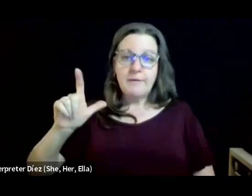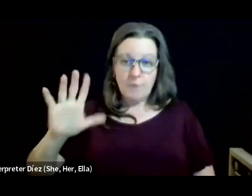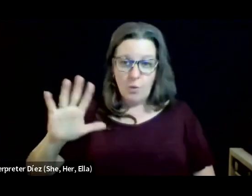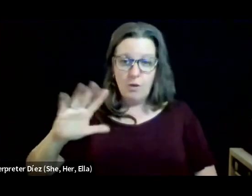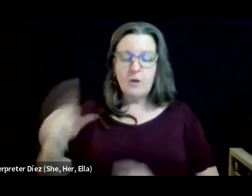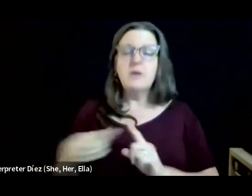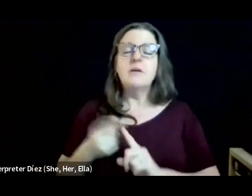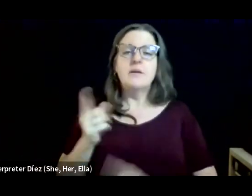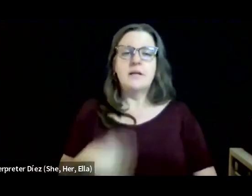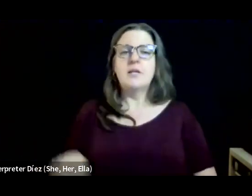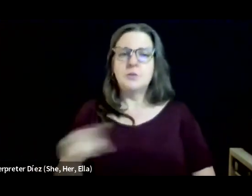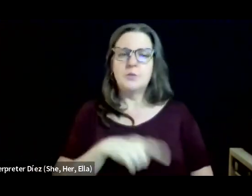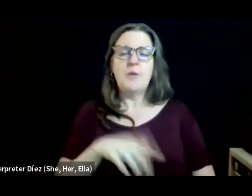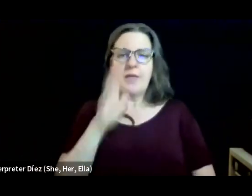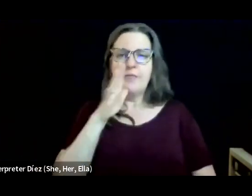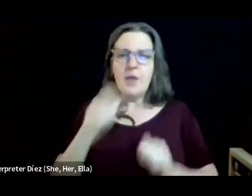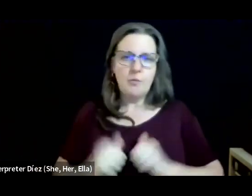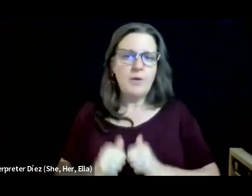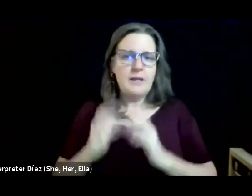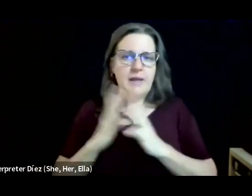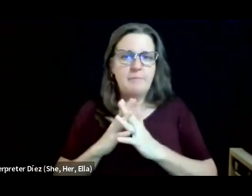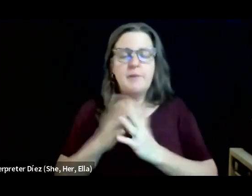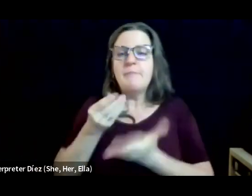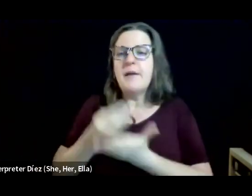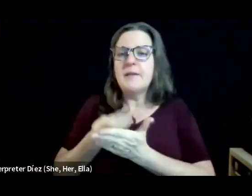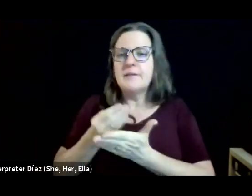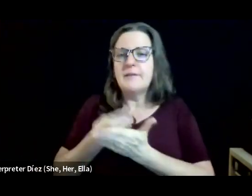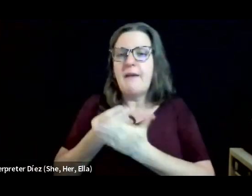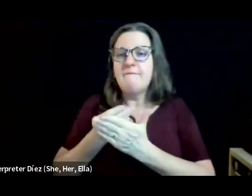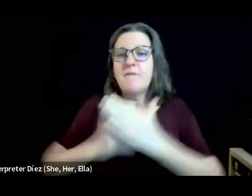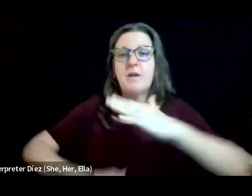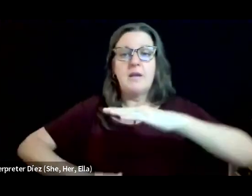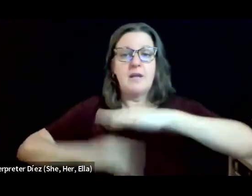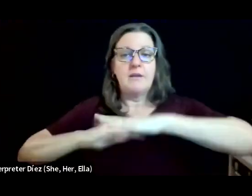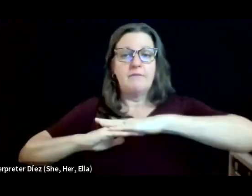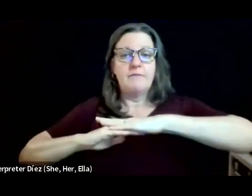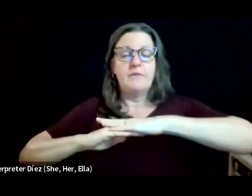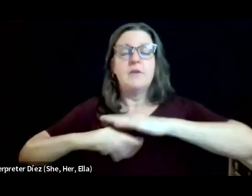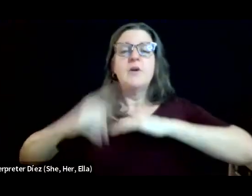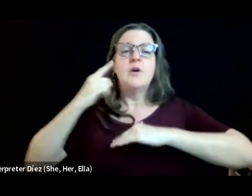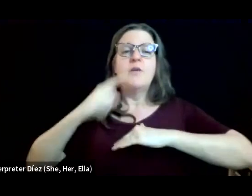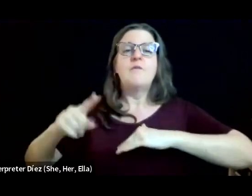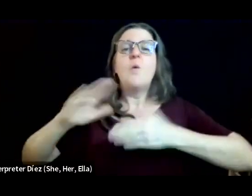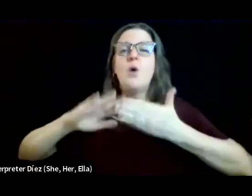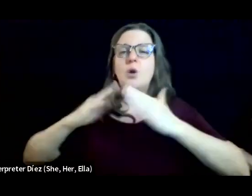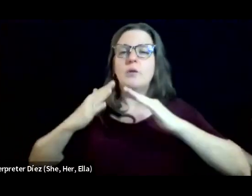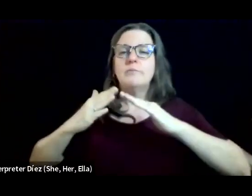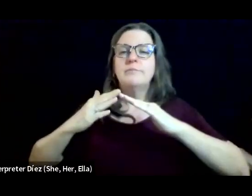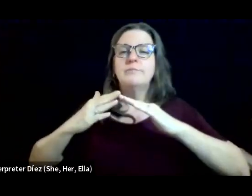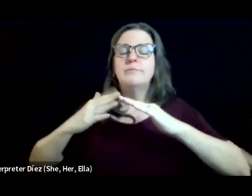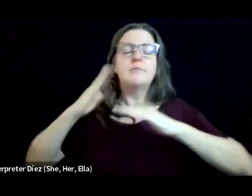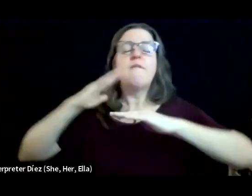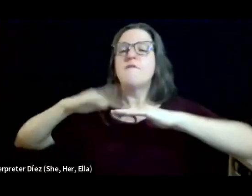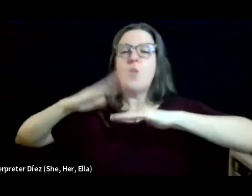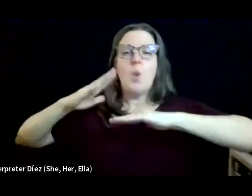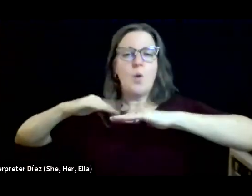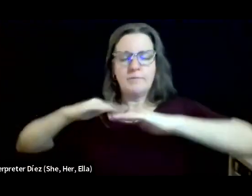they would implement the funding floor for community college Districts. So up until then,